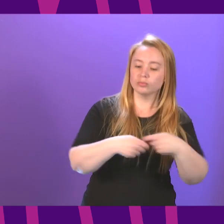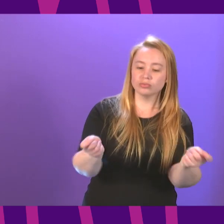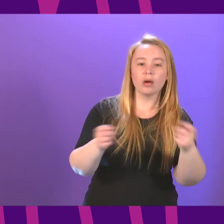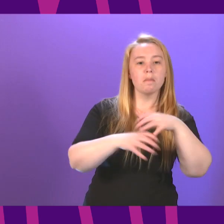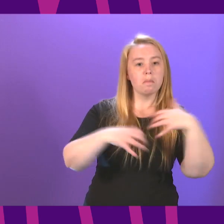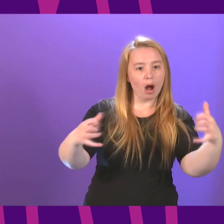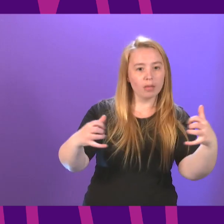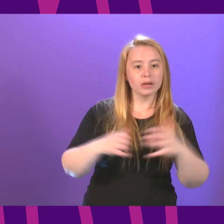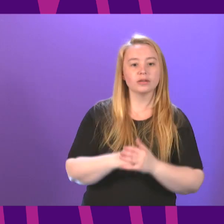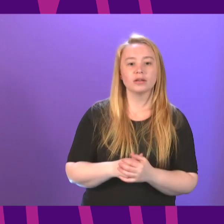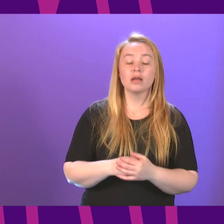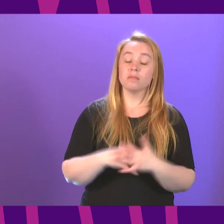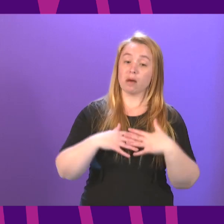with the Parliament. Anybody in the Parliament who has taken the opportunity to read